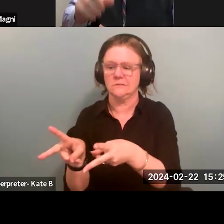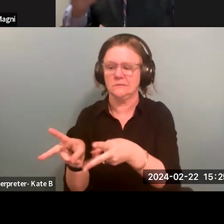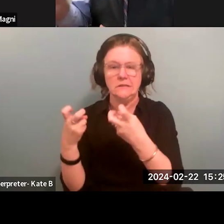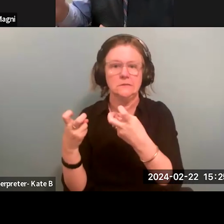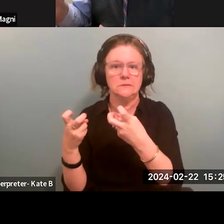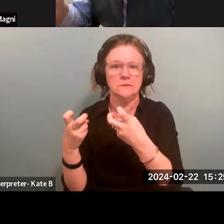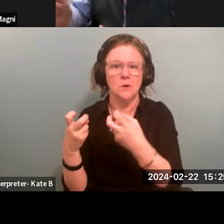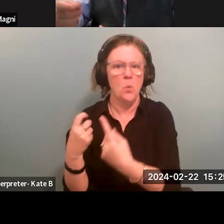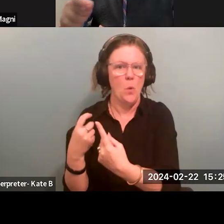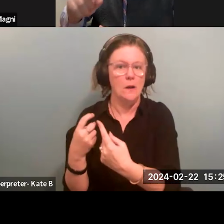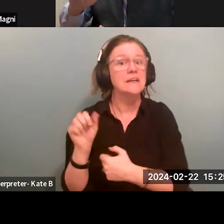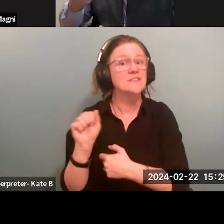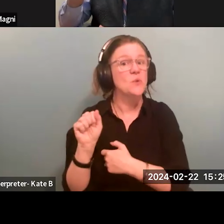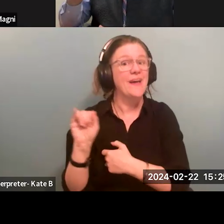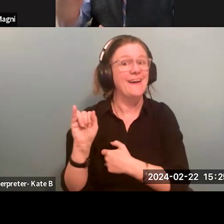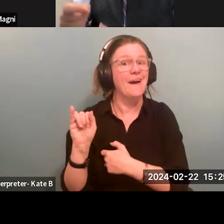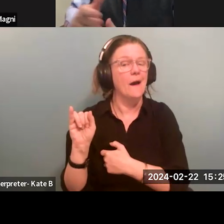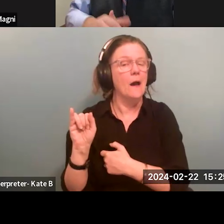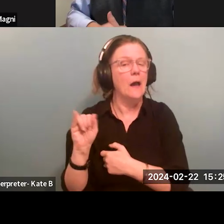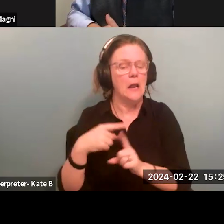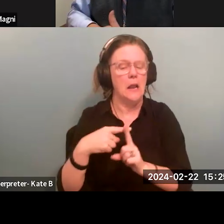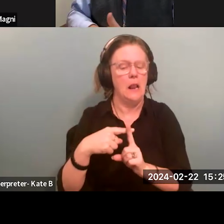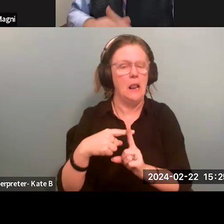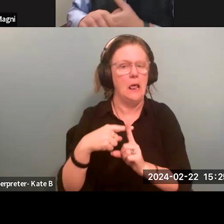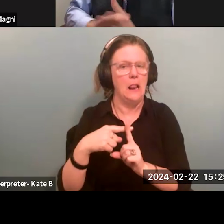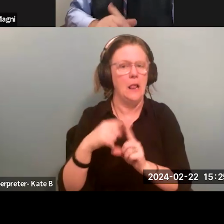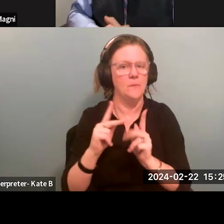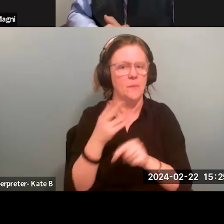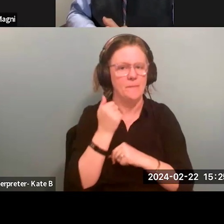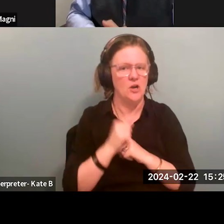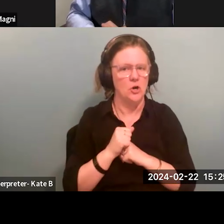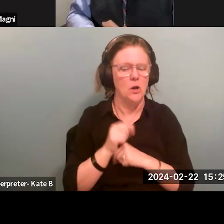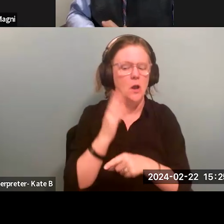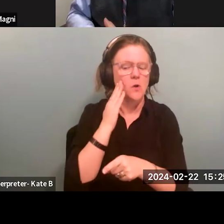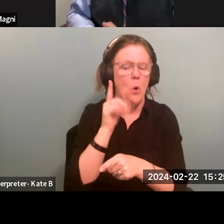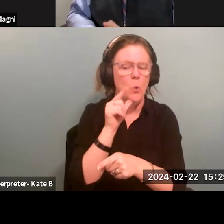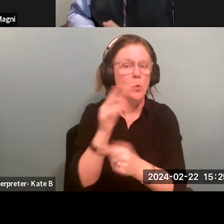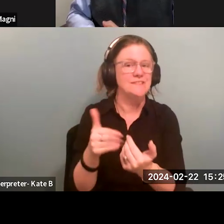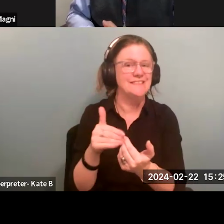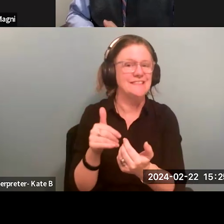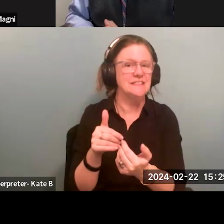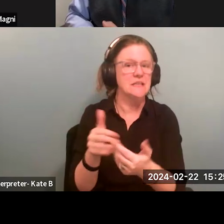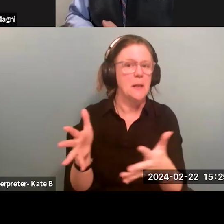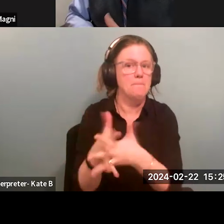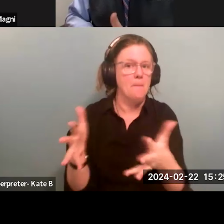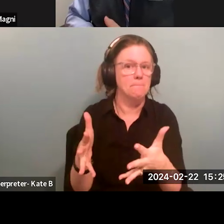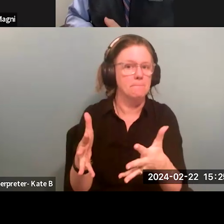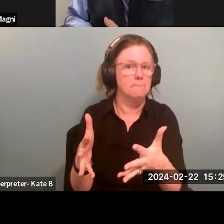So AI is going to help better to identify individuals. And once again, this is horrible, and this is what makes me so angry